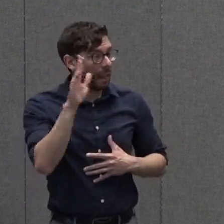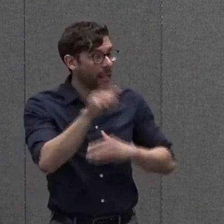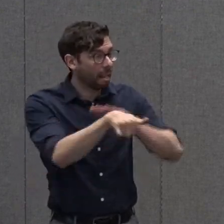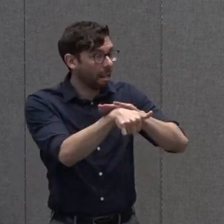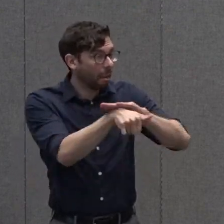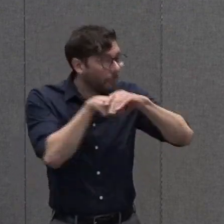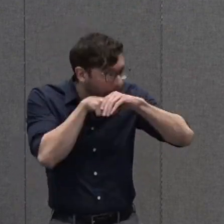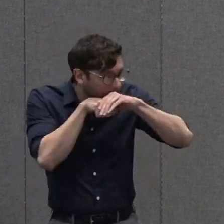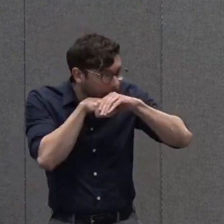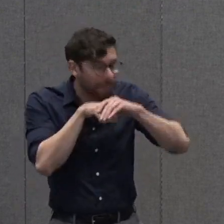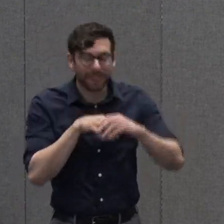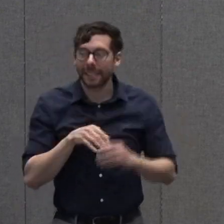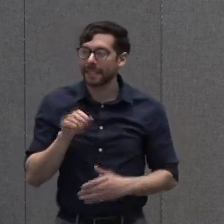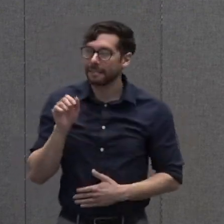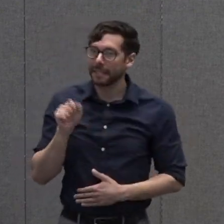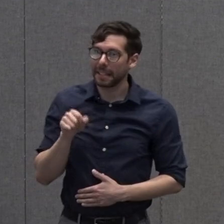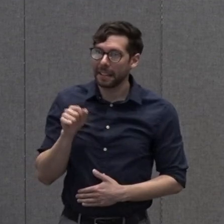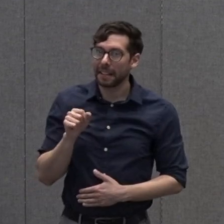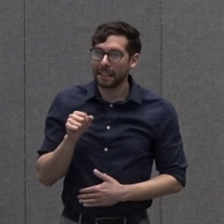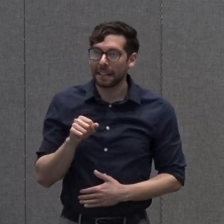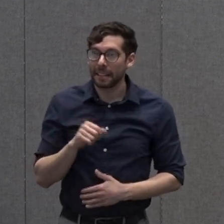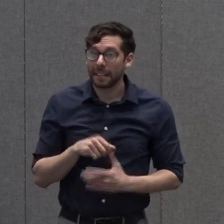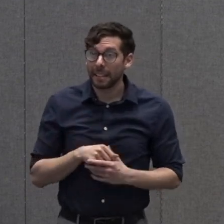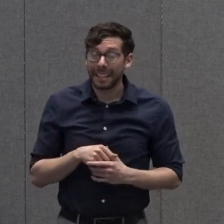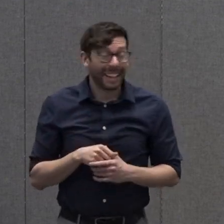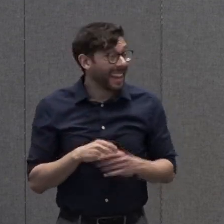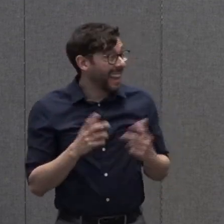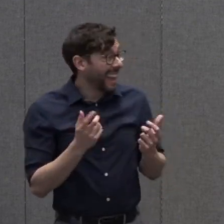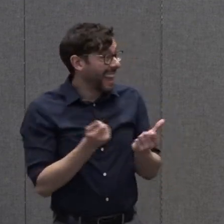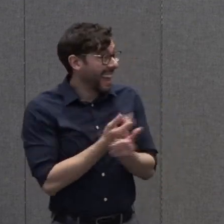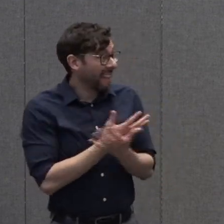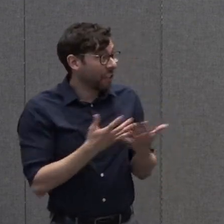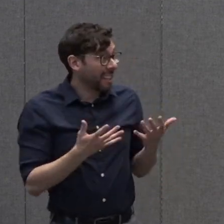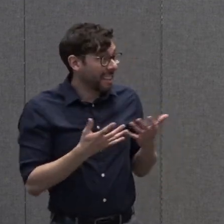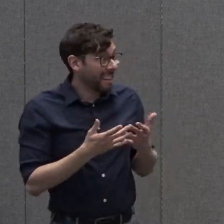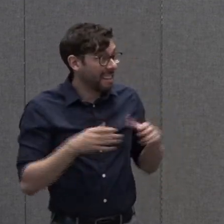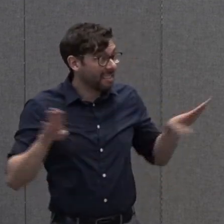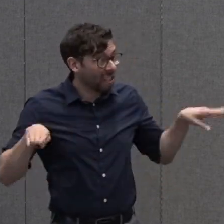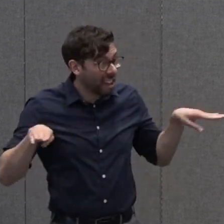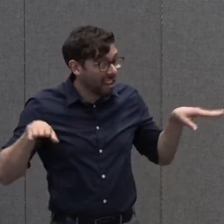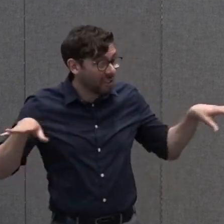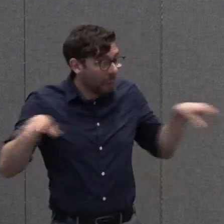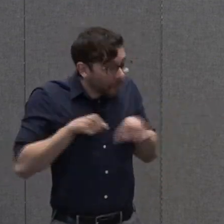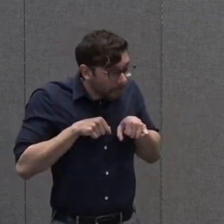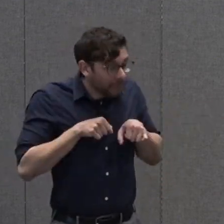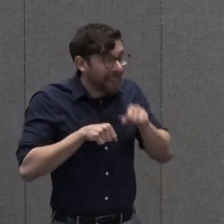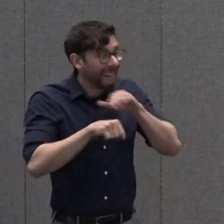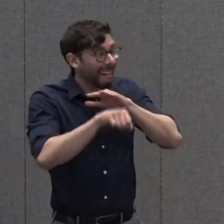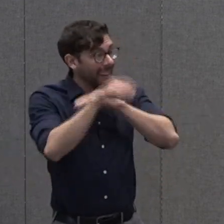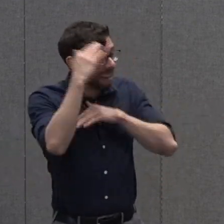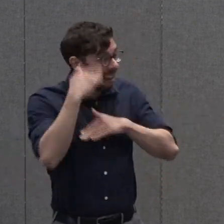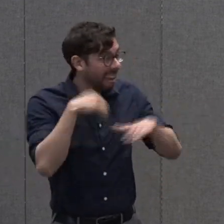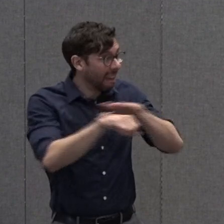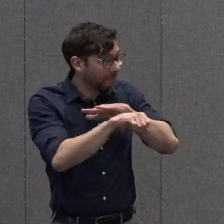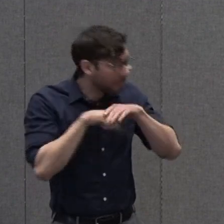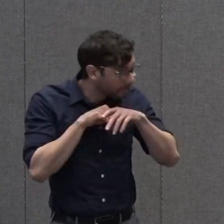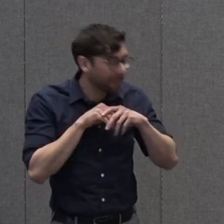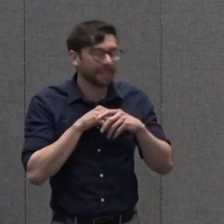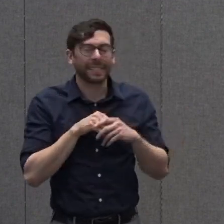Now can he bring everything all the way in? Not like a box turtle can. - Not like a box turtle, okay. But he can draw in pretty close.